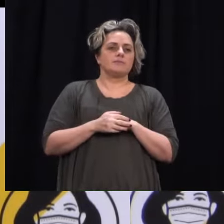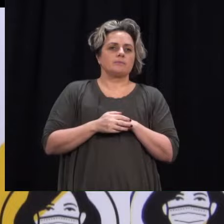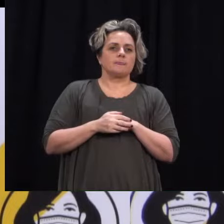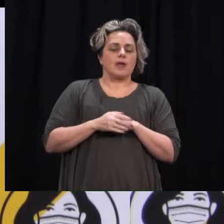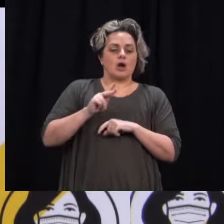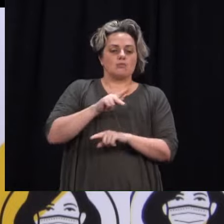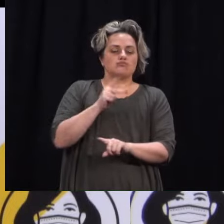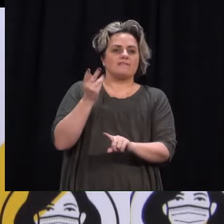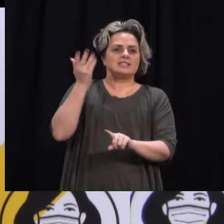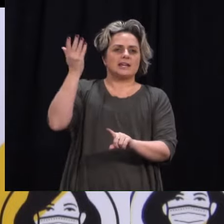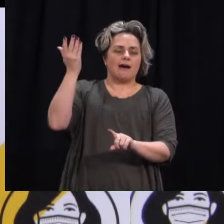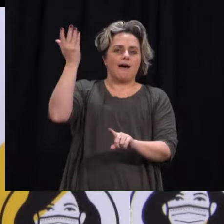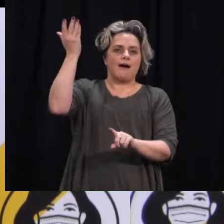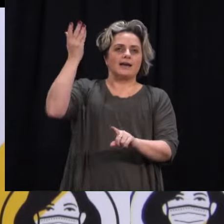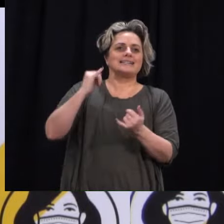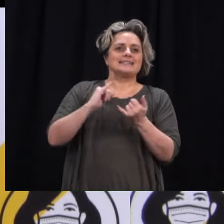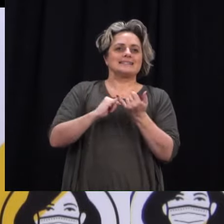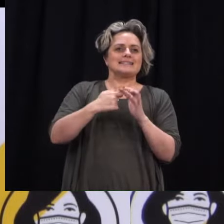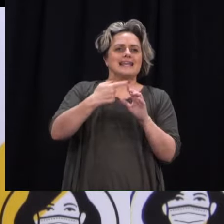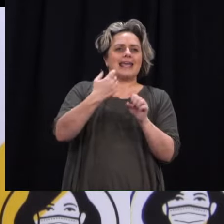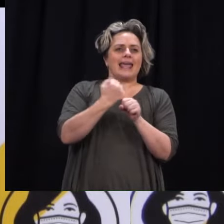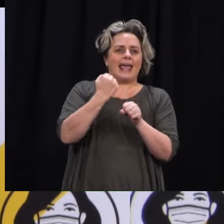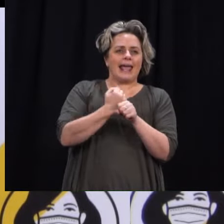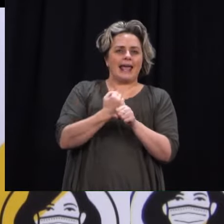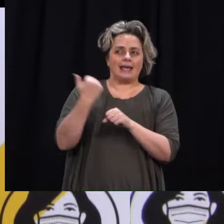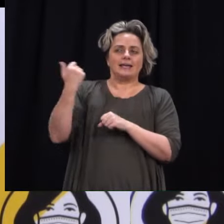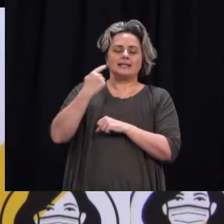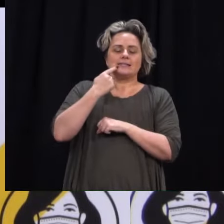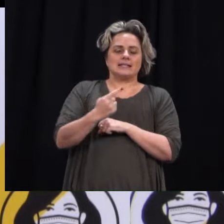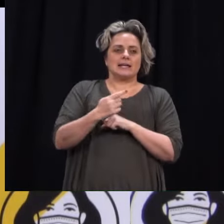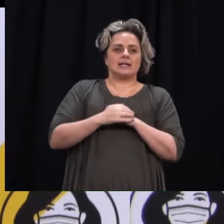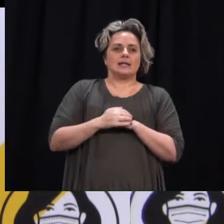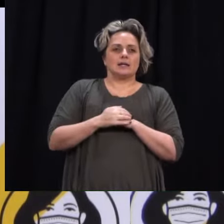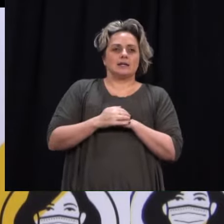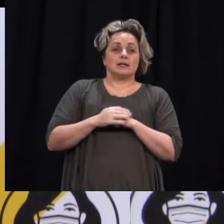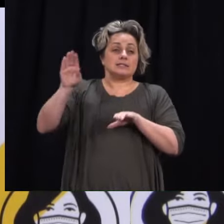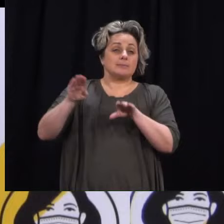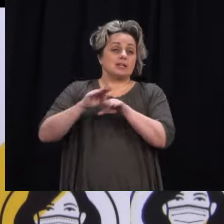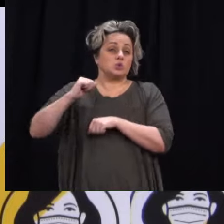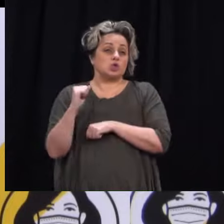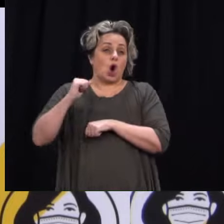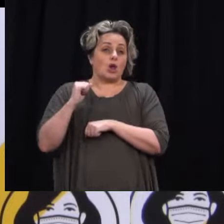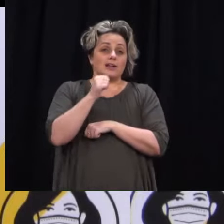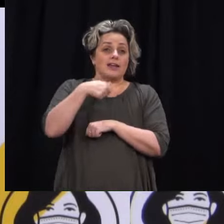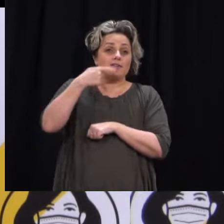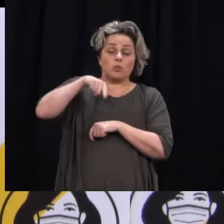seriousness of COVID-19 many,